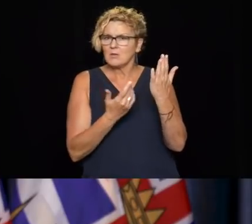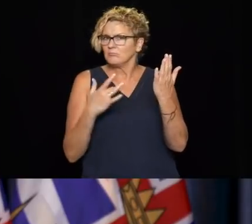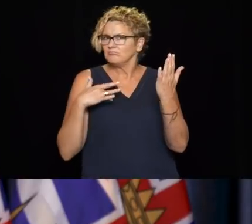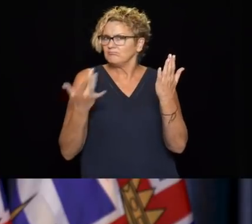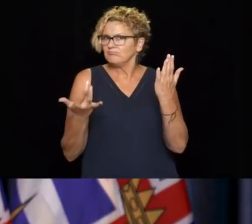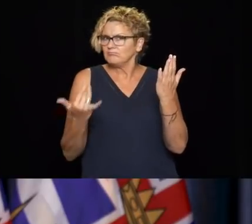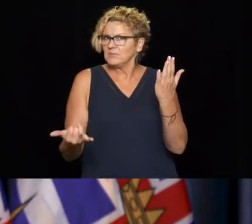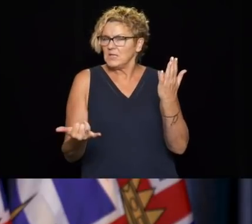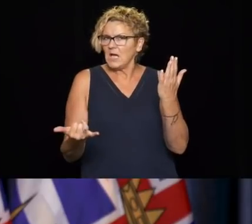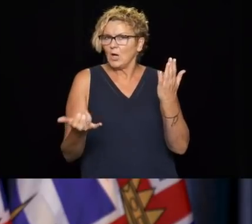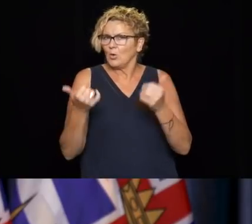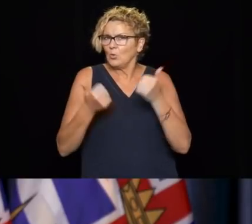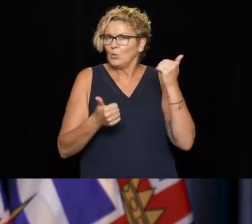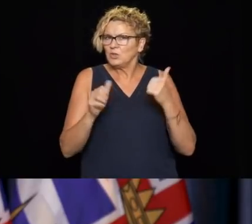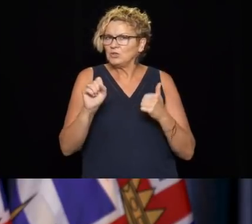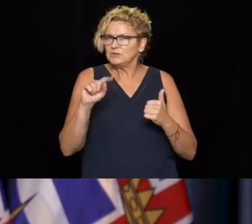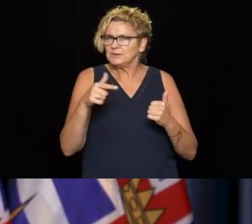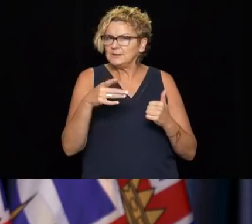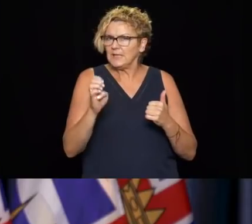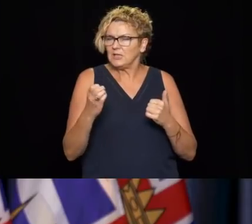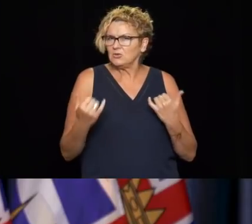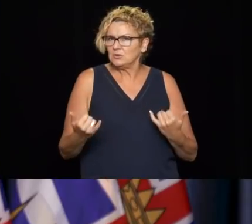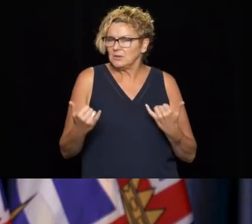Then a follow-up